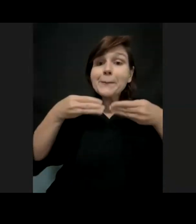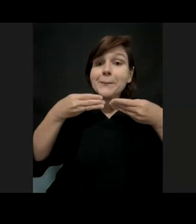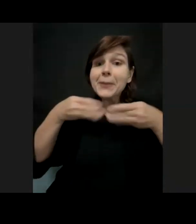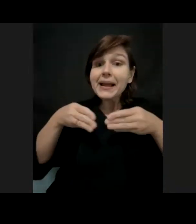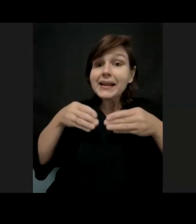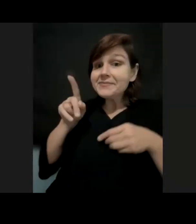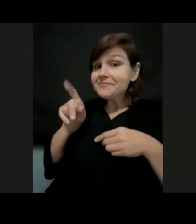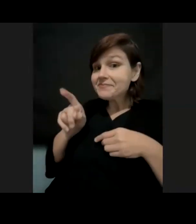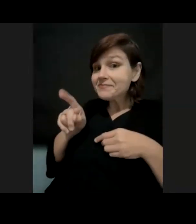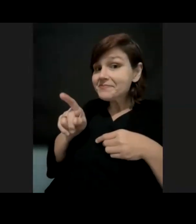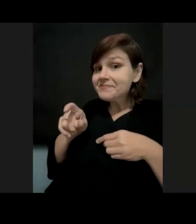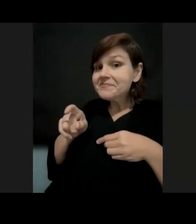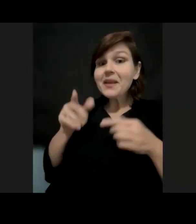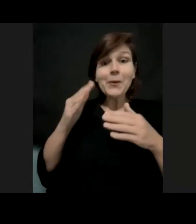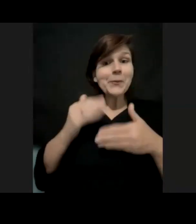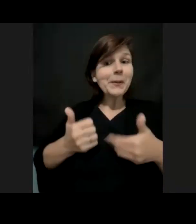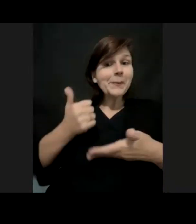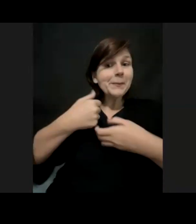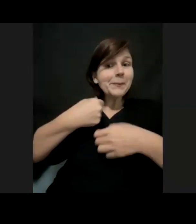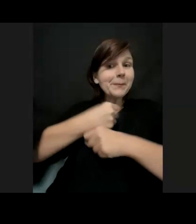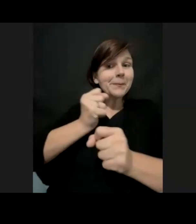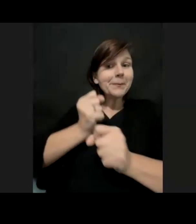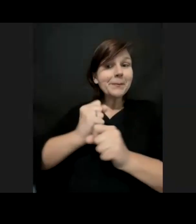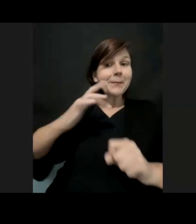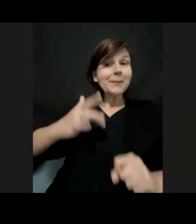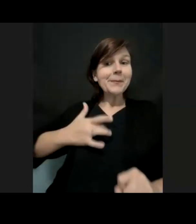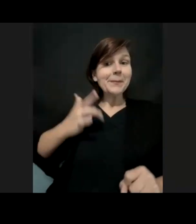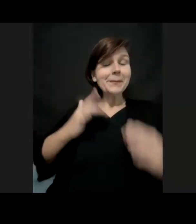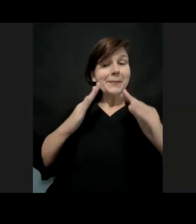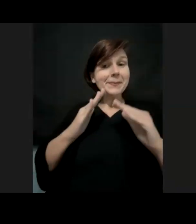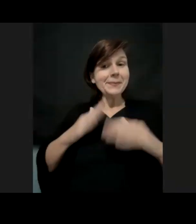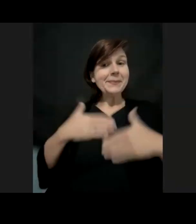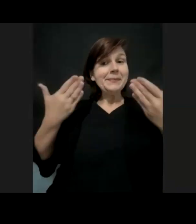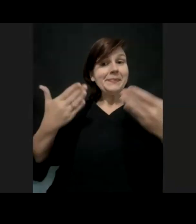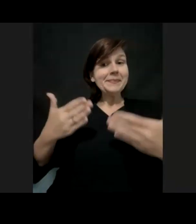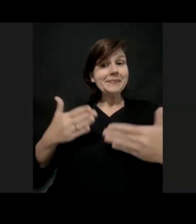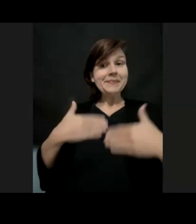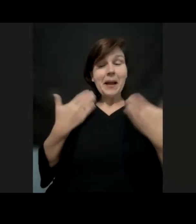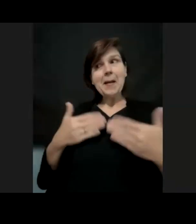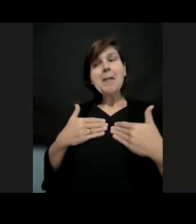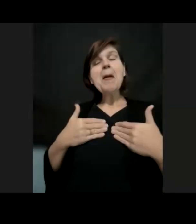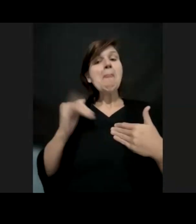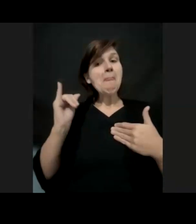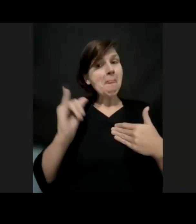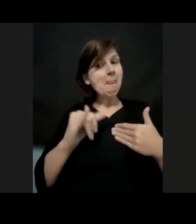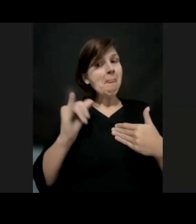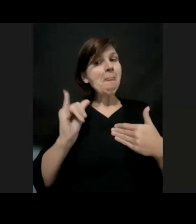“Oh, hmm, huh, huh, that sounds a bit like some fun,” said Mr. Socks.